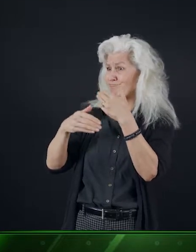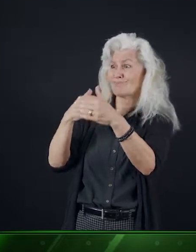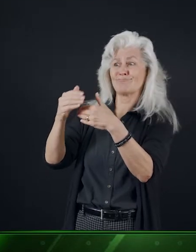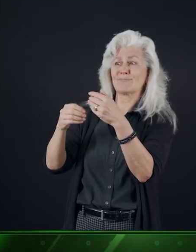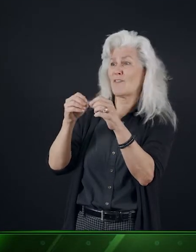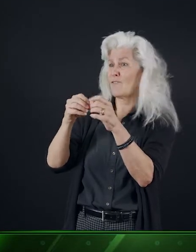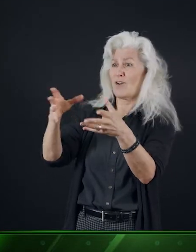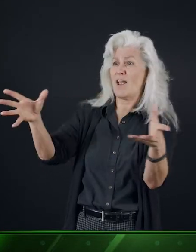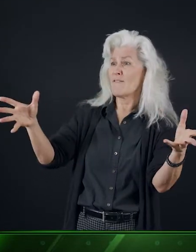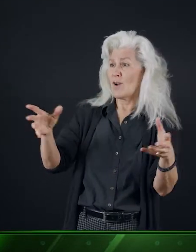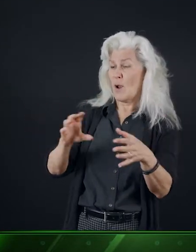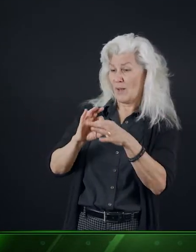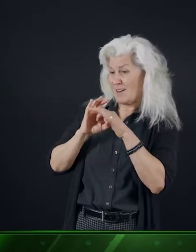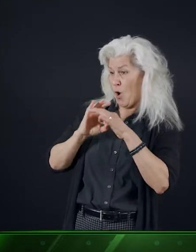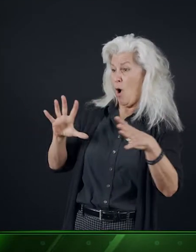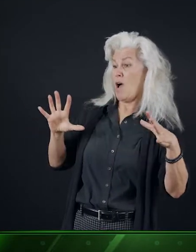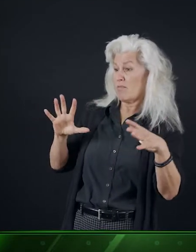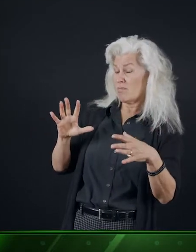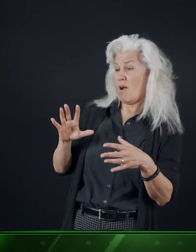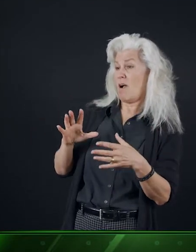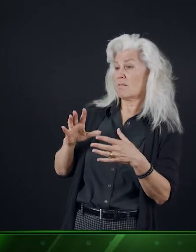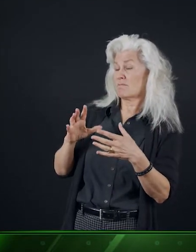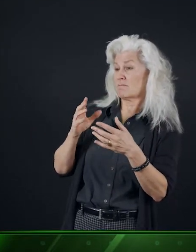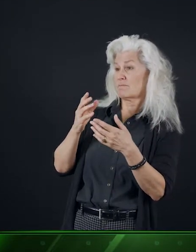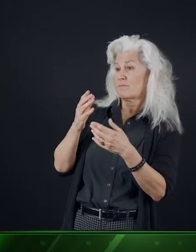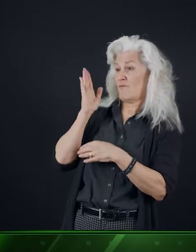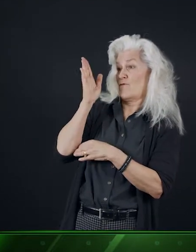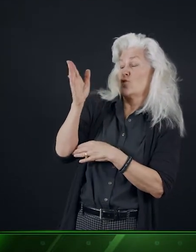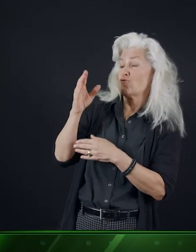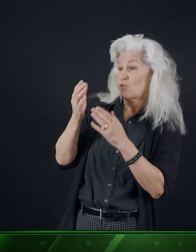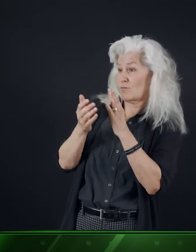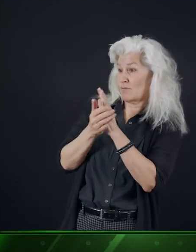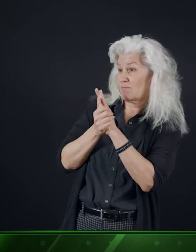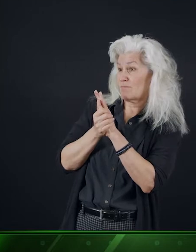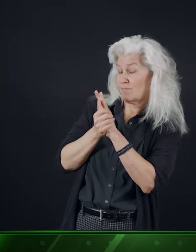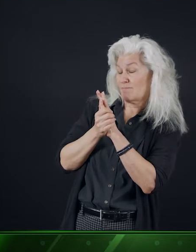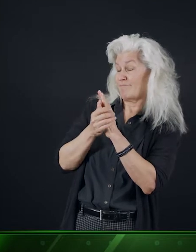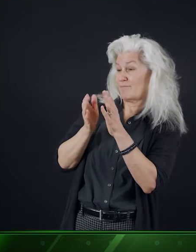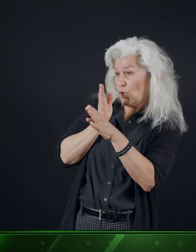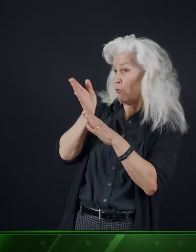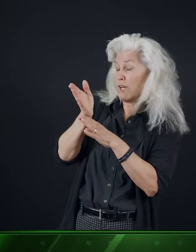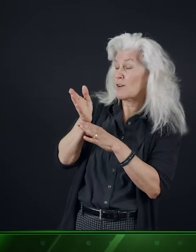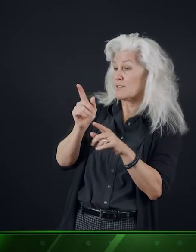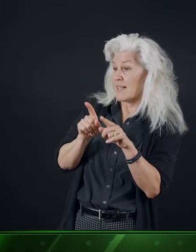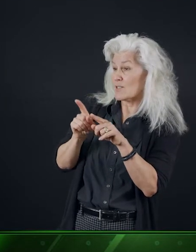Absolutely. And as we say time and time again, "Nothing about us without us," and as a community member,